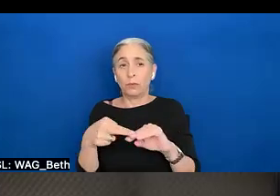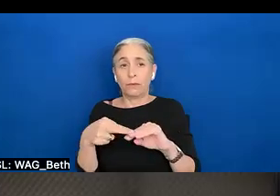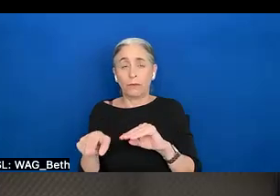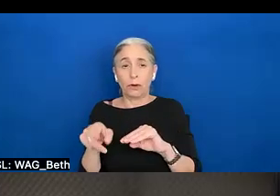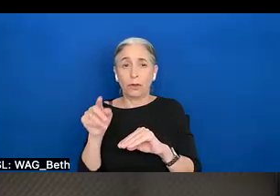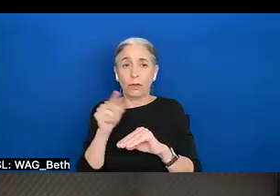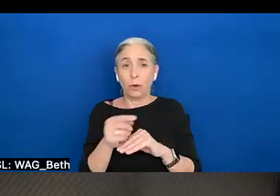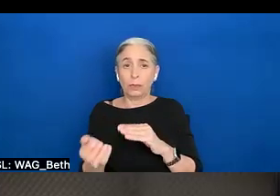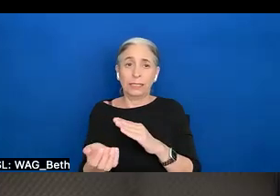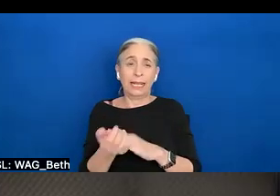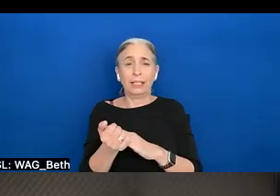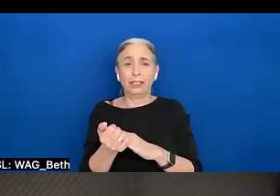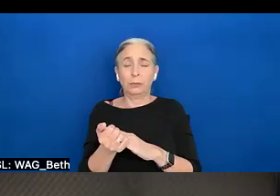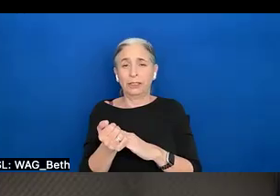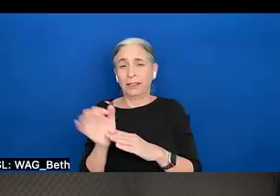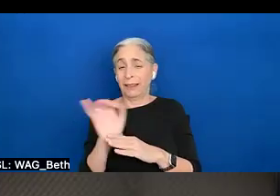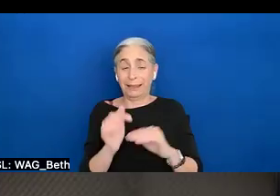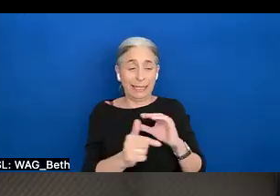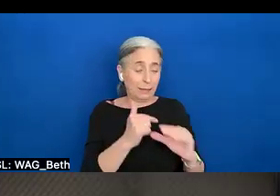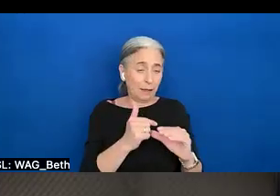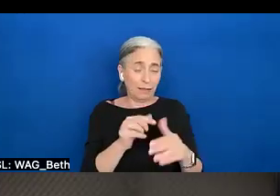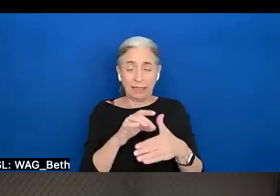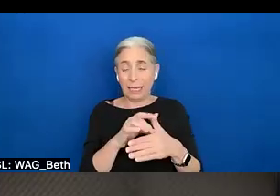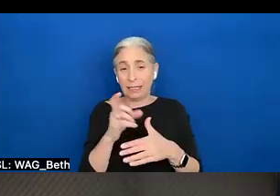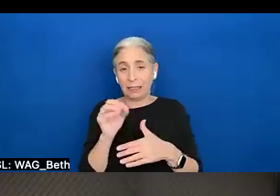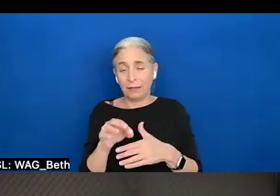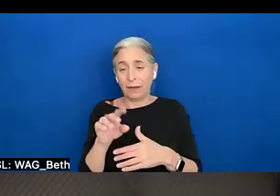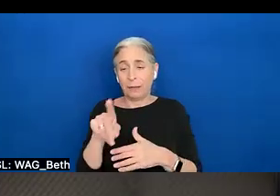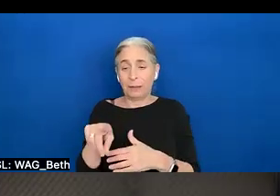And you can refer to those attachments in the content